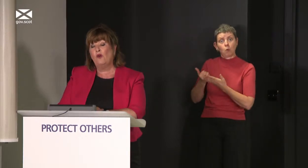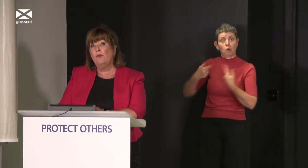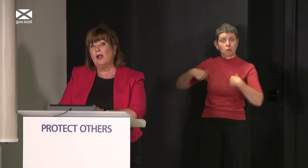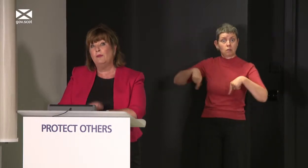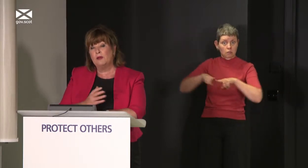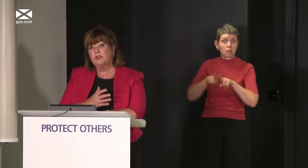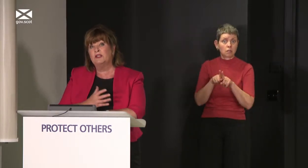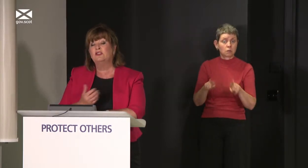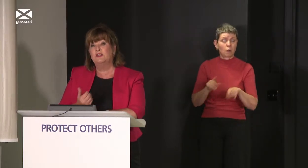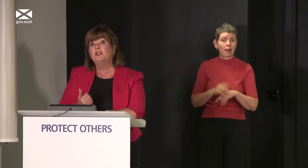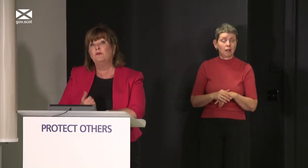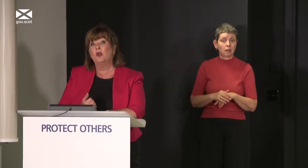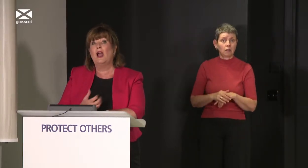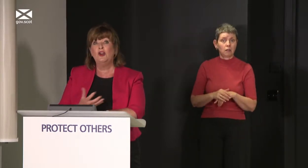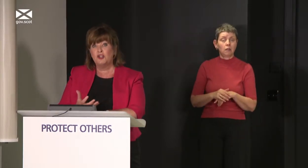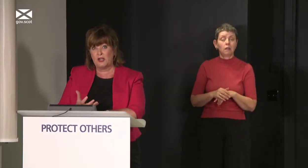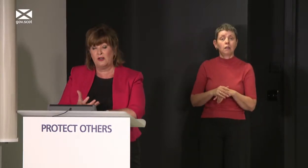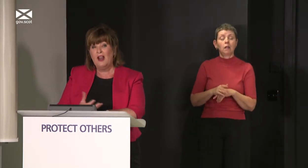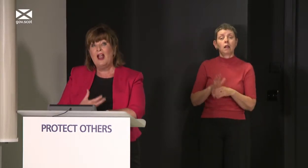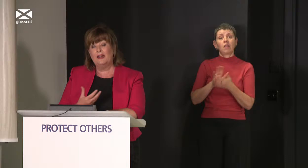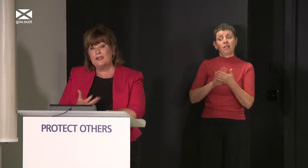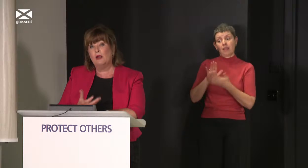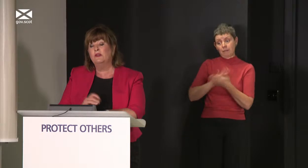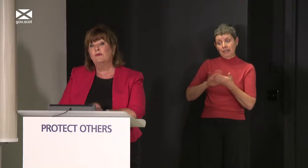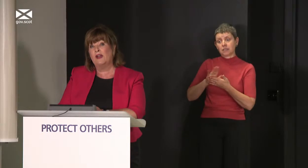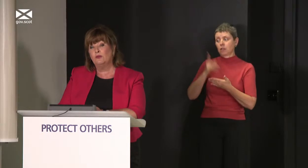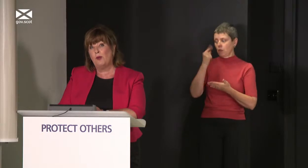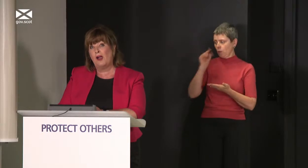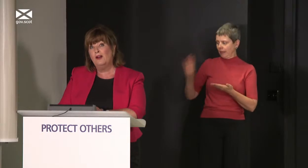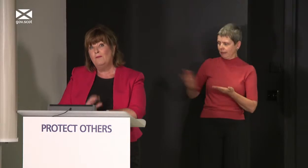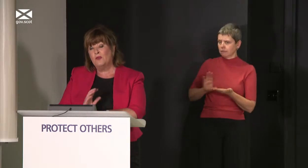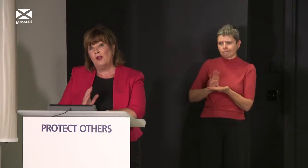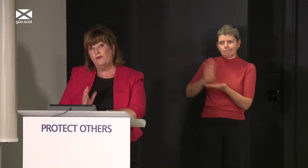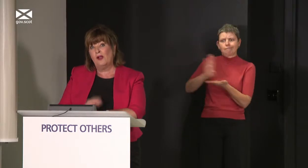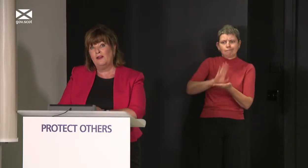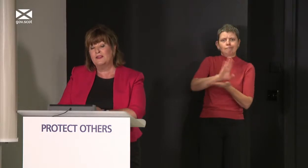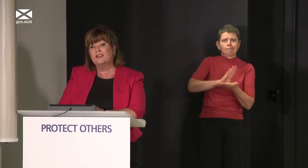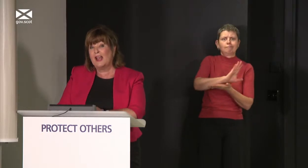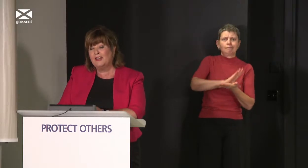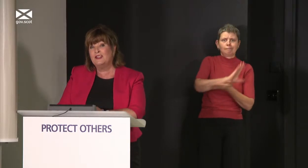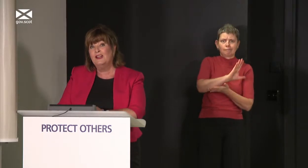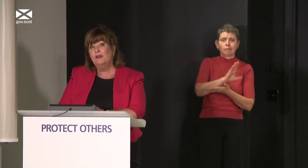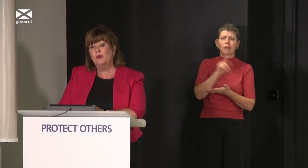from that, be able to distribute our share and help this vital part of our society but